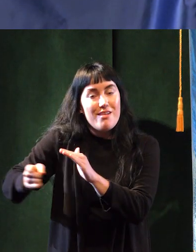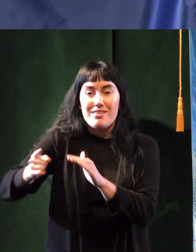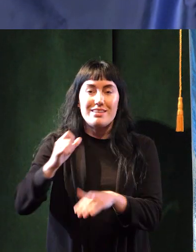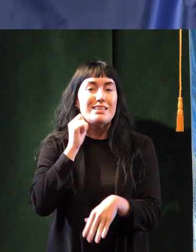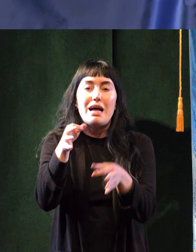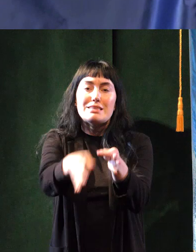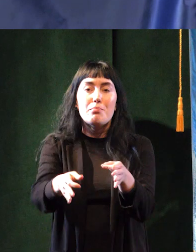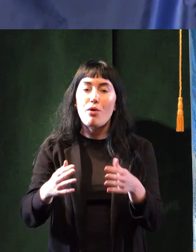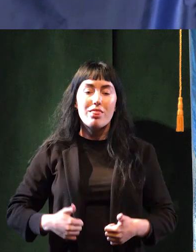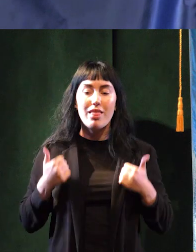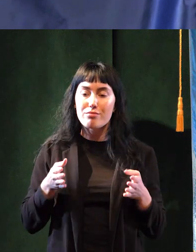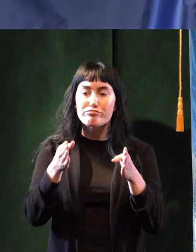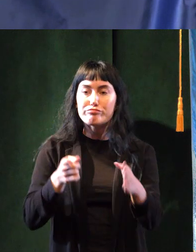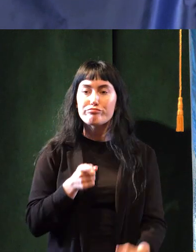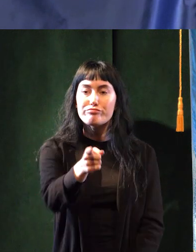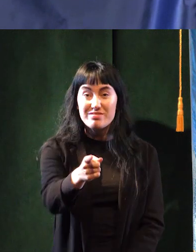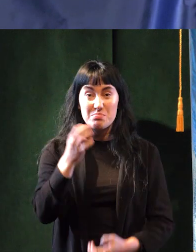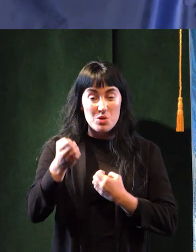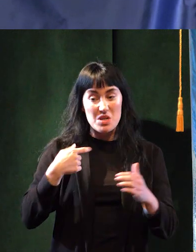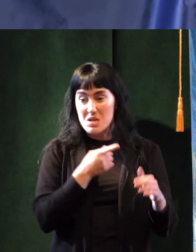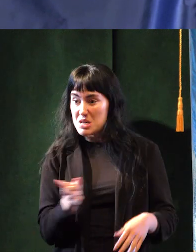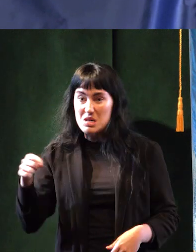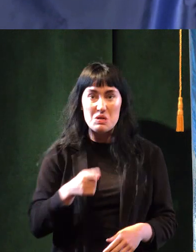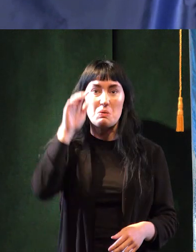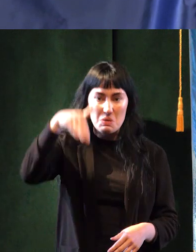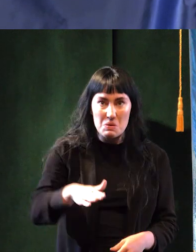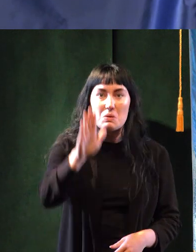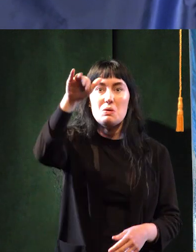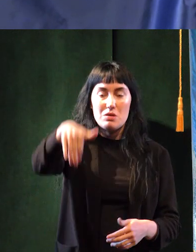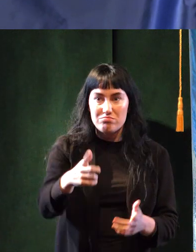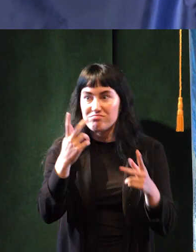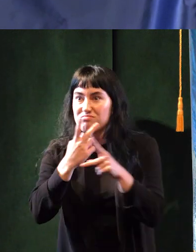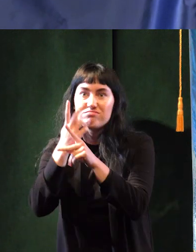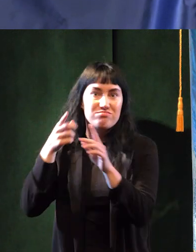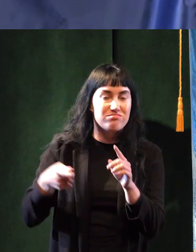a life is not a straight line and emotionally it's even curvier there are